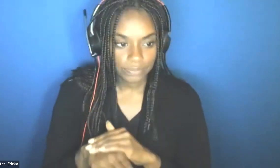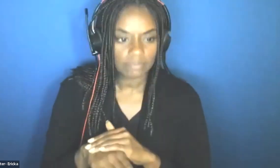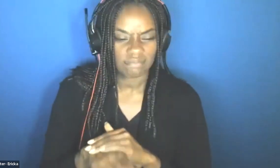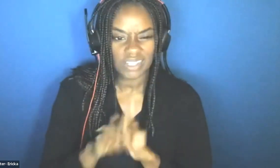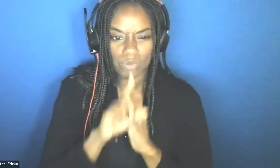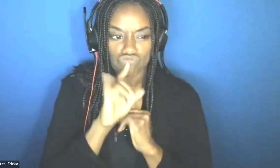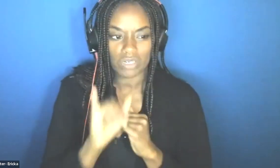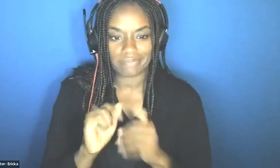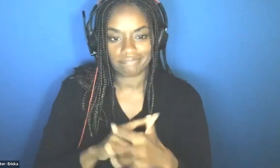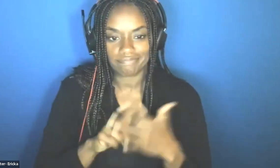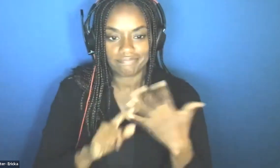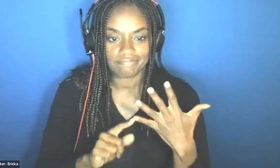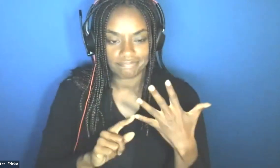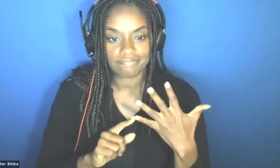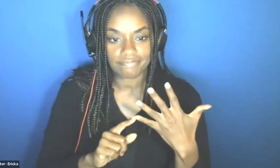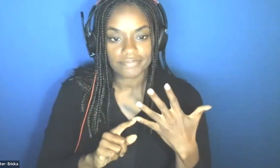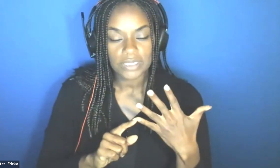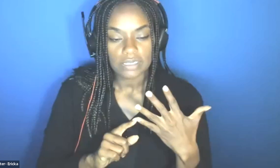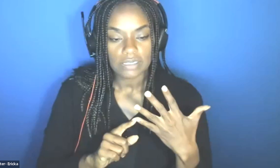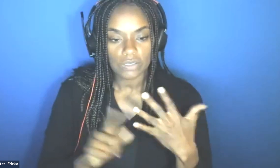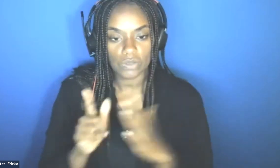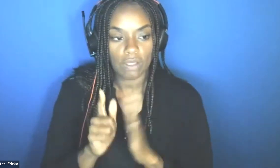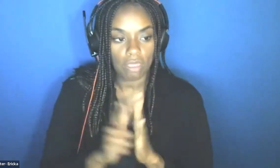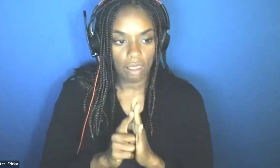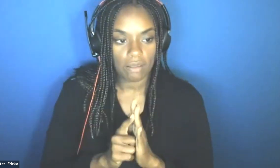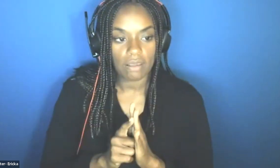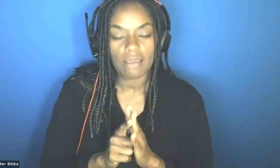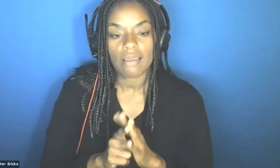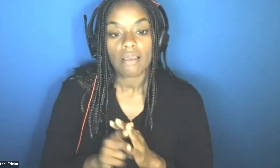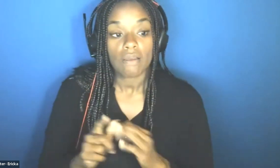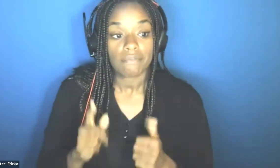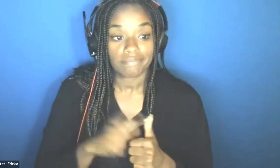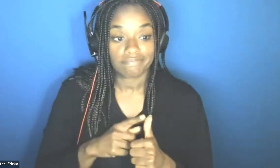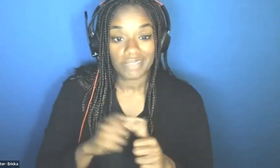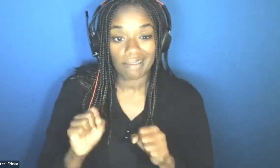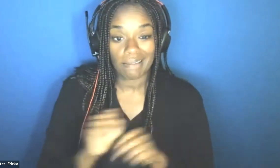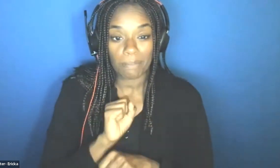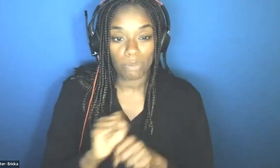So when the general public thinks about the ADA, they typically thinking about what. Accessible parking or accessible bathroom.